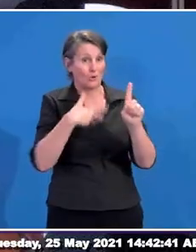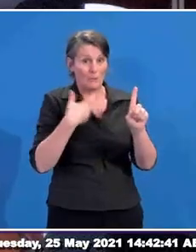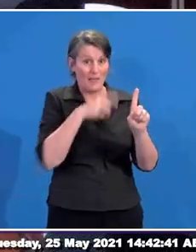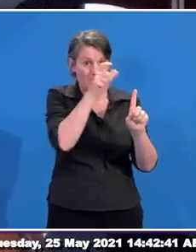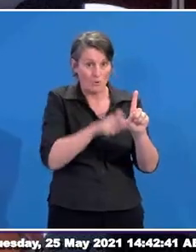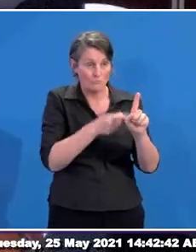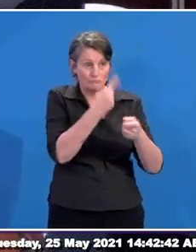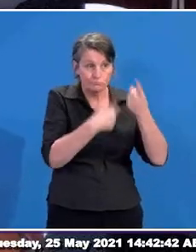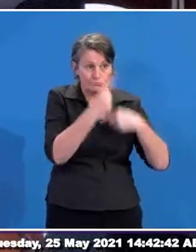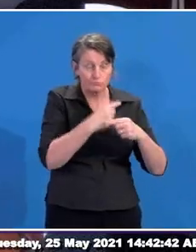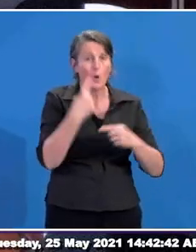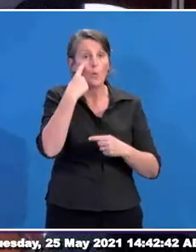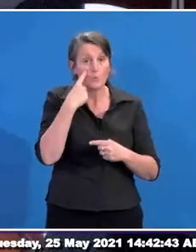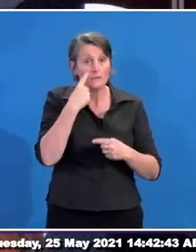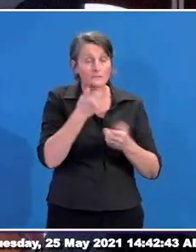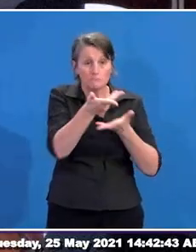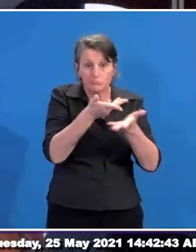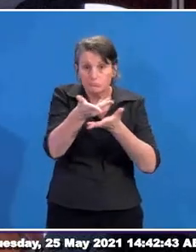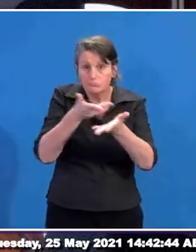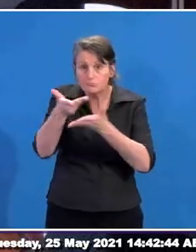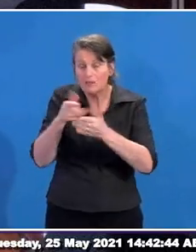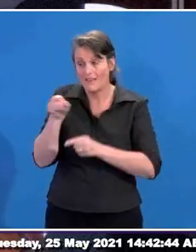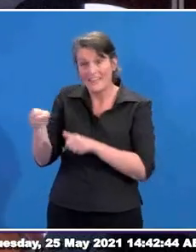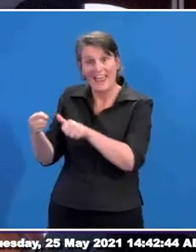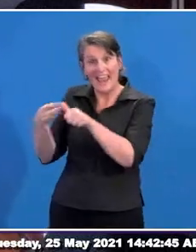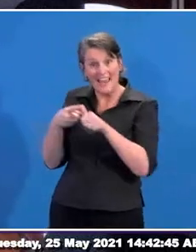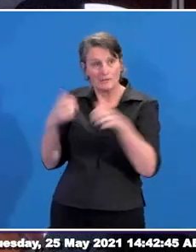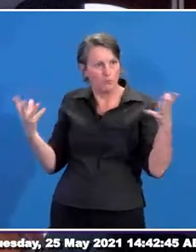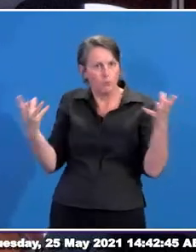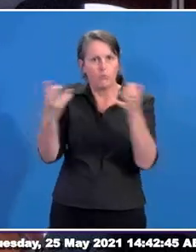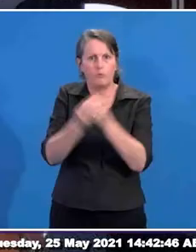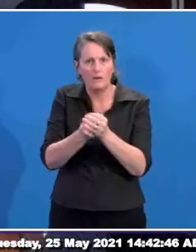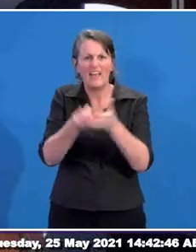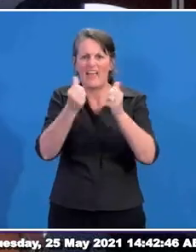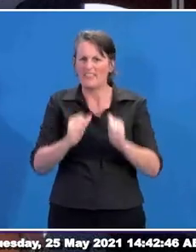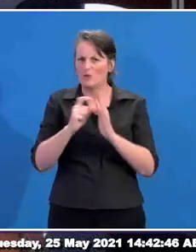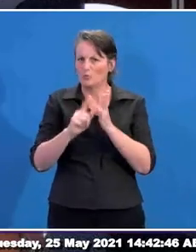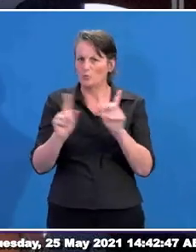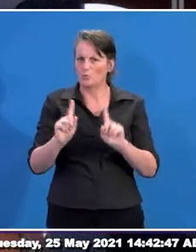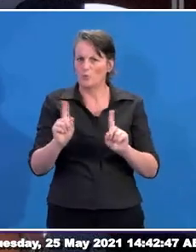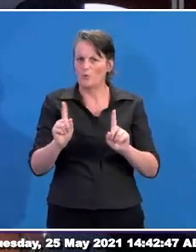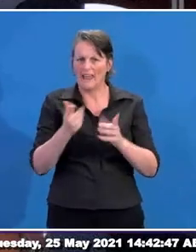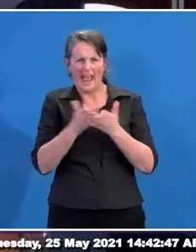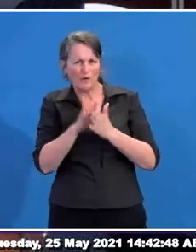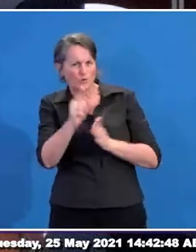What process do you use then in analysing or thinking or working on